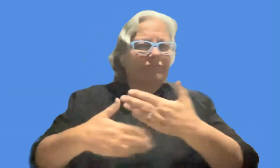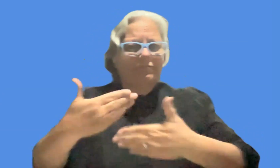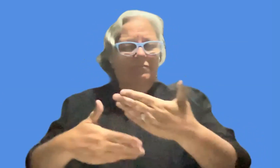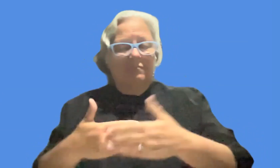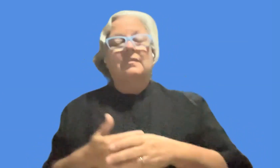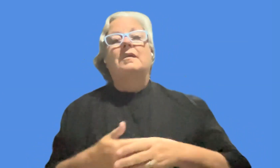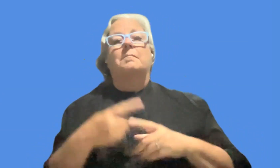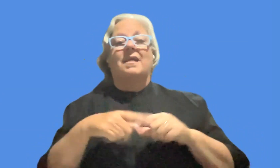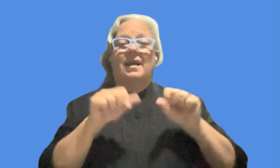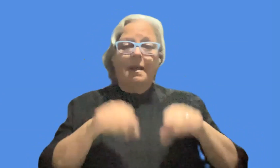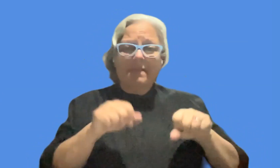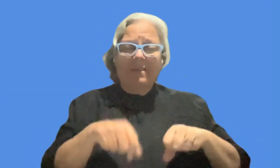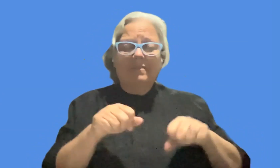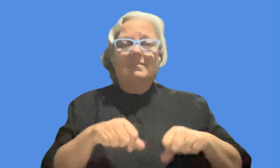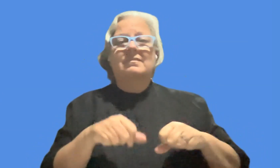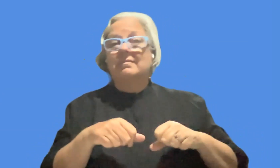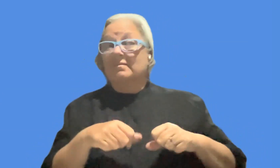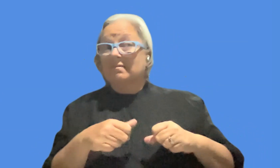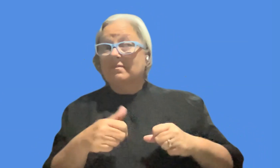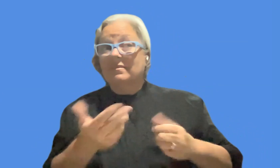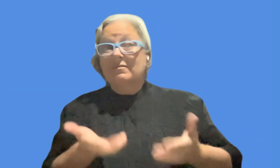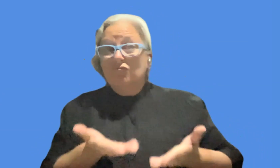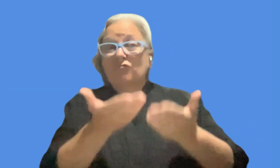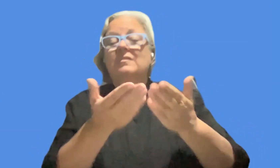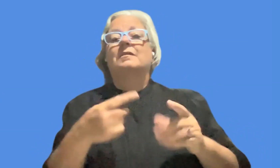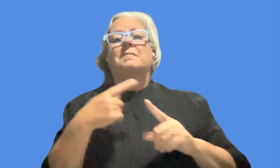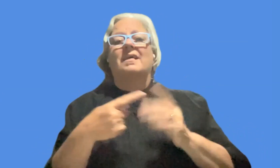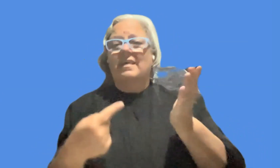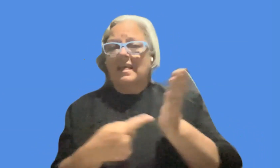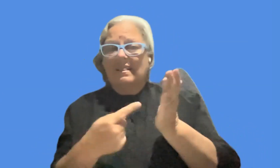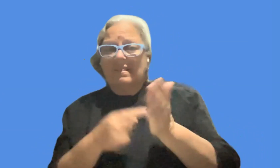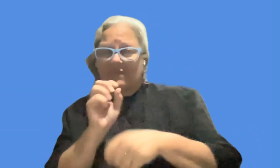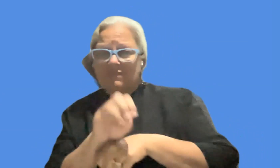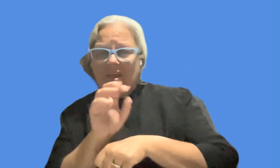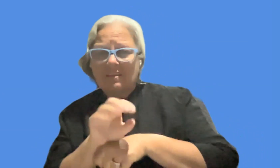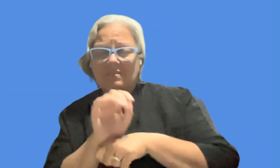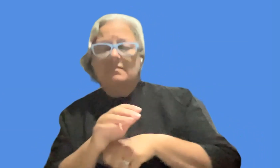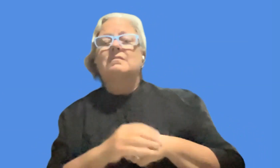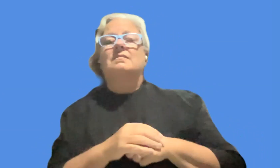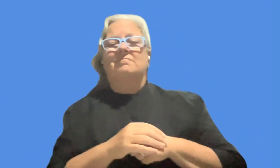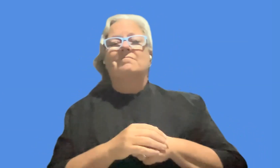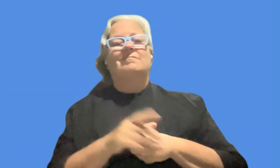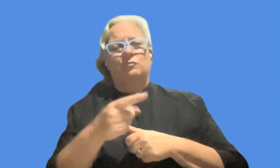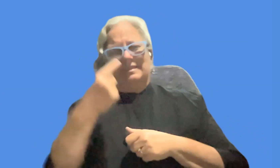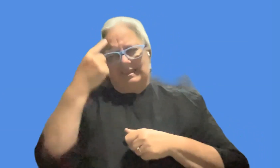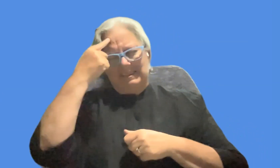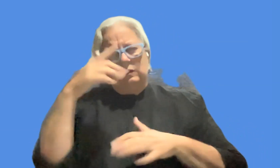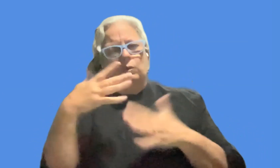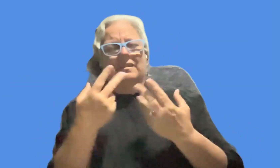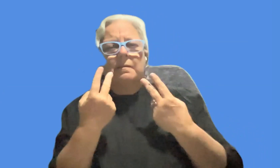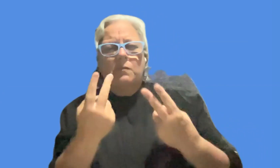policy and guidance into action. Together with investment and capacity building, ensuring the availability of context-specific,